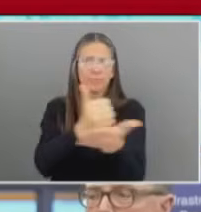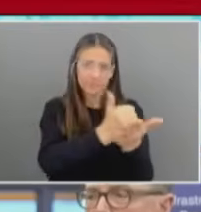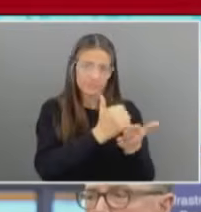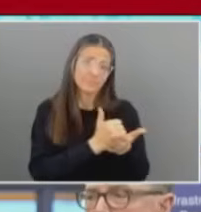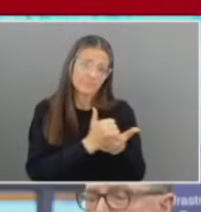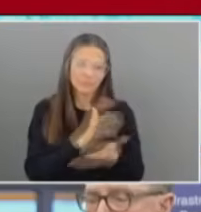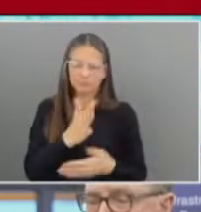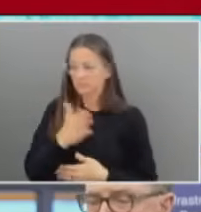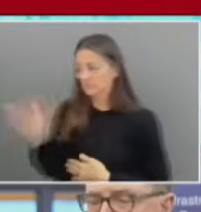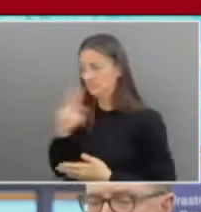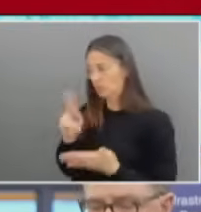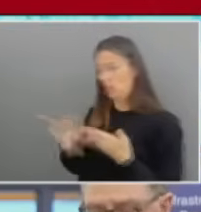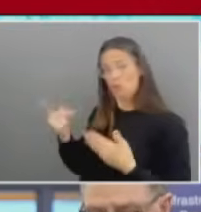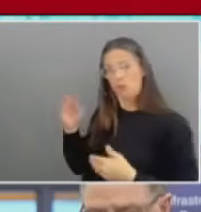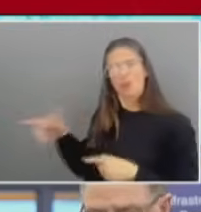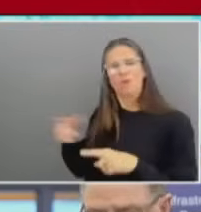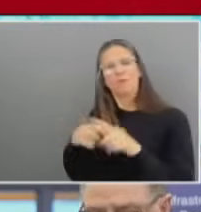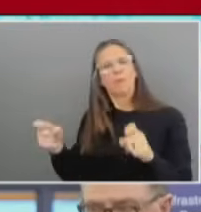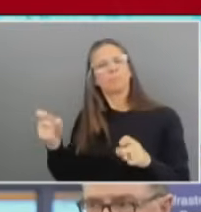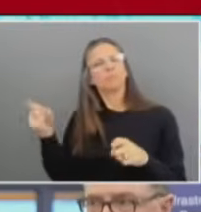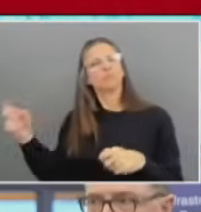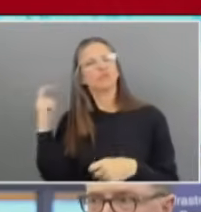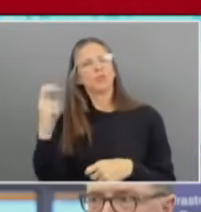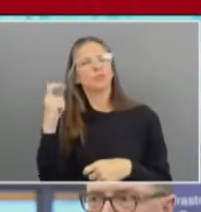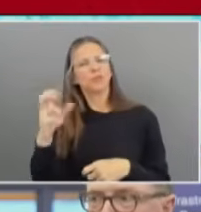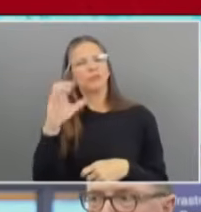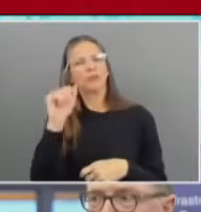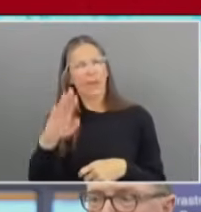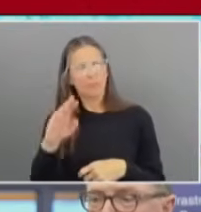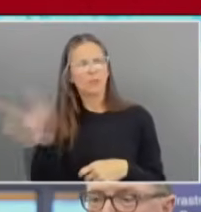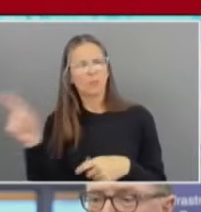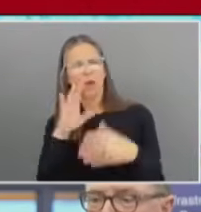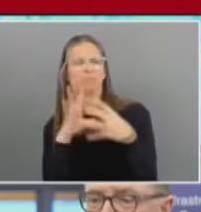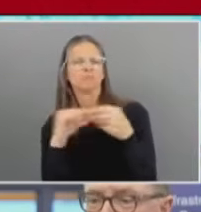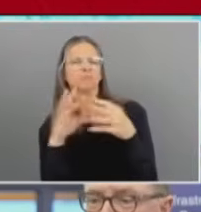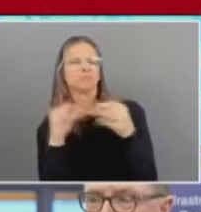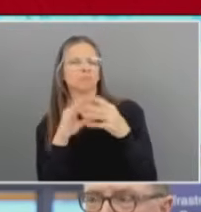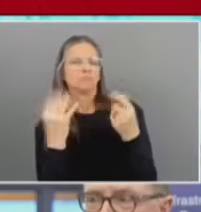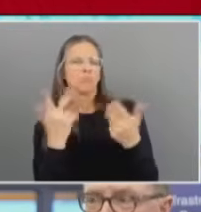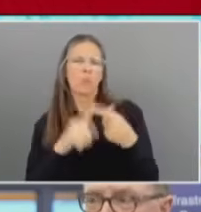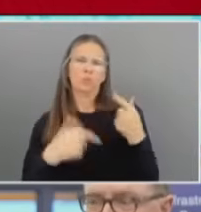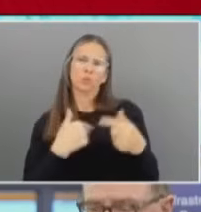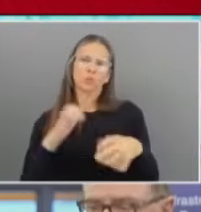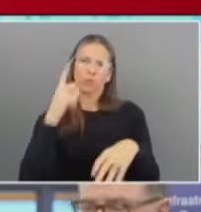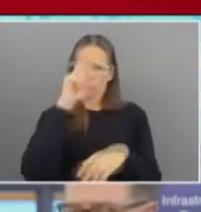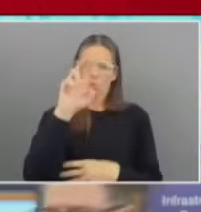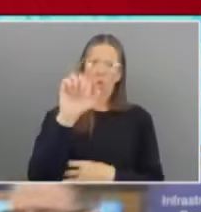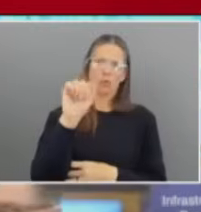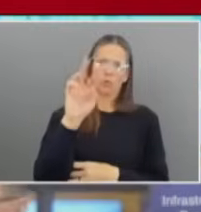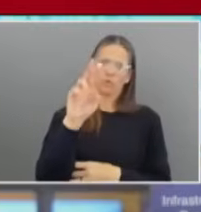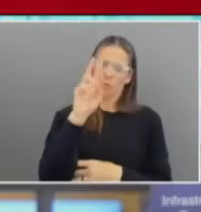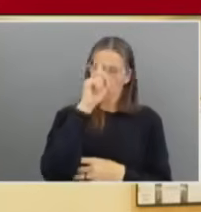HELP YOU IS WHAT WE’RE TRYING TO DO. AND WITH THAT BEING SAID, I’M GOING TO TURN IT OVER TO SECRETARY GRAY FROM OUR TRANSPORTATION CABINET.